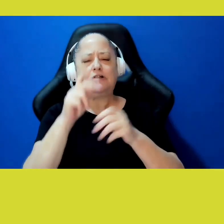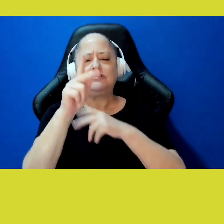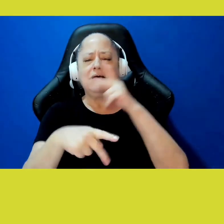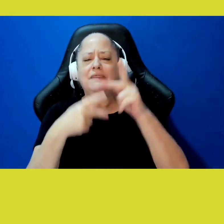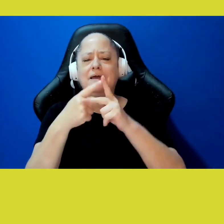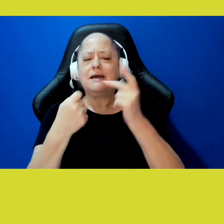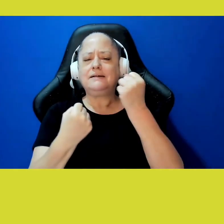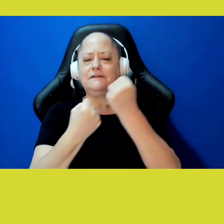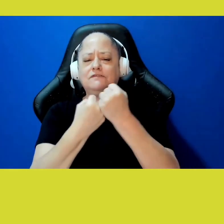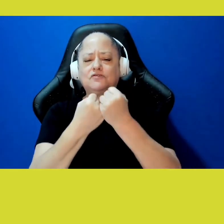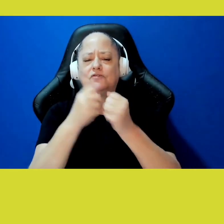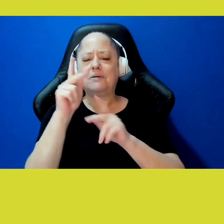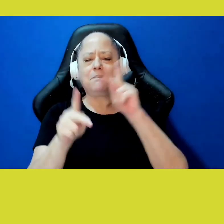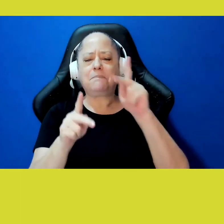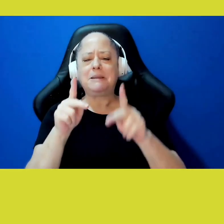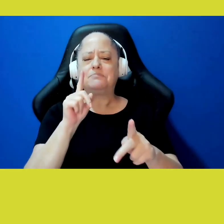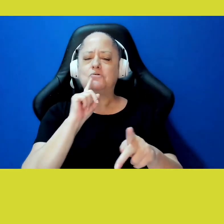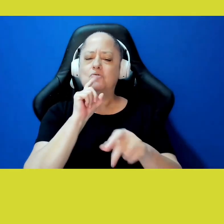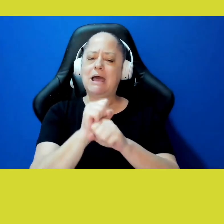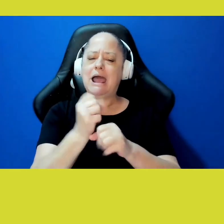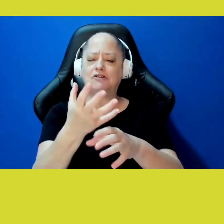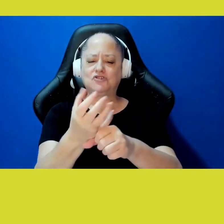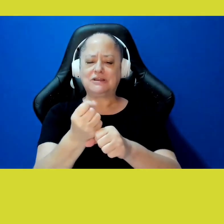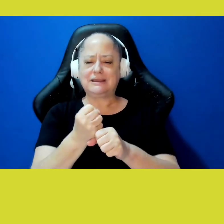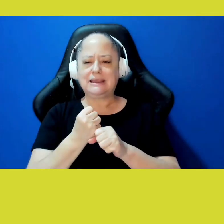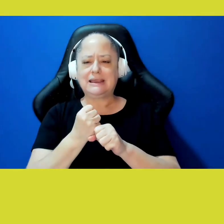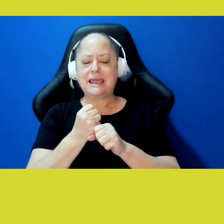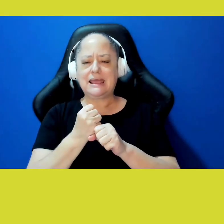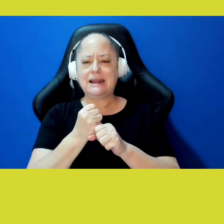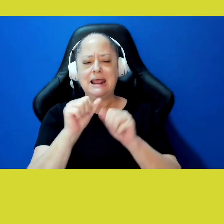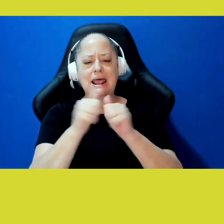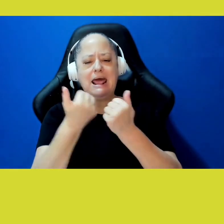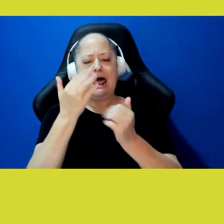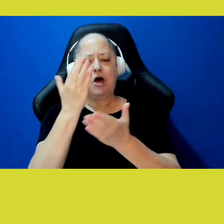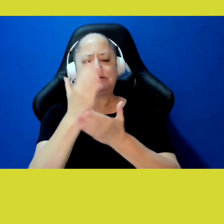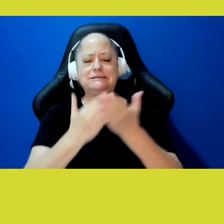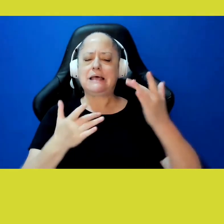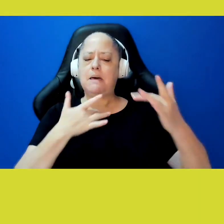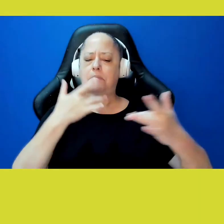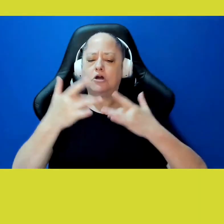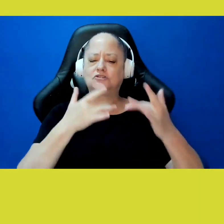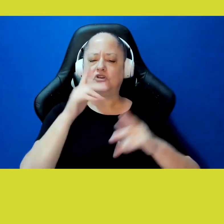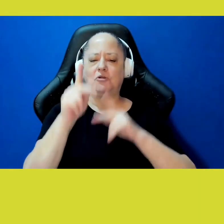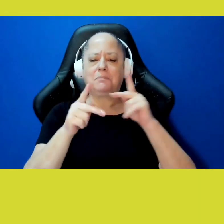actually can get and how some of the concerns like people are going to smoke and